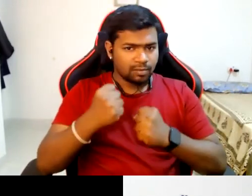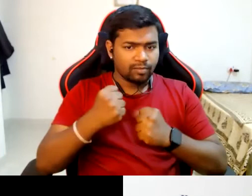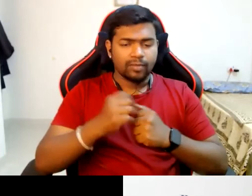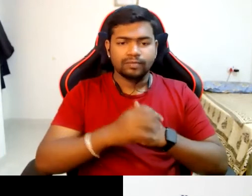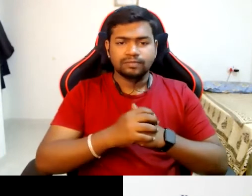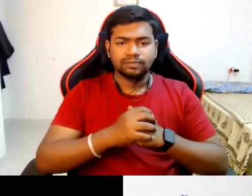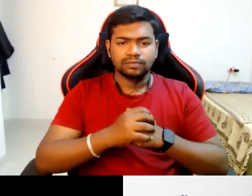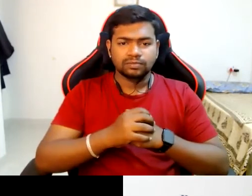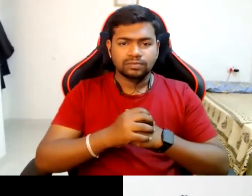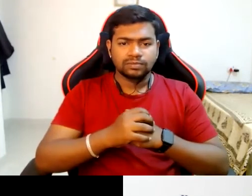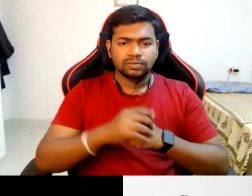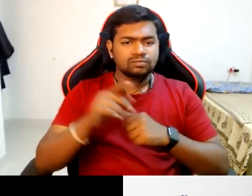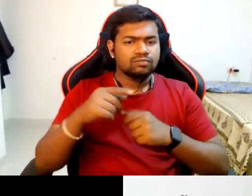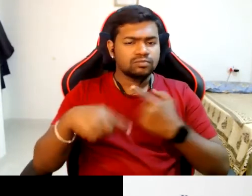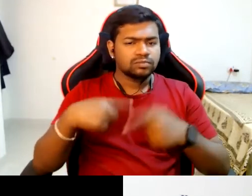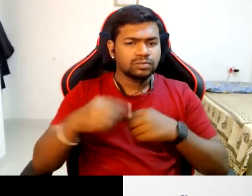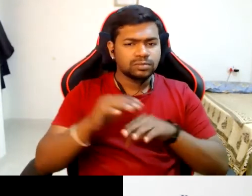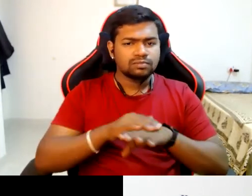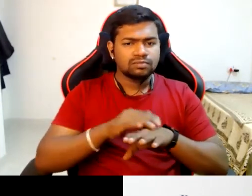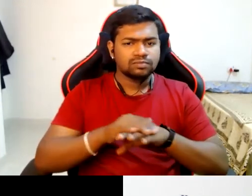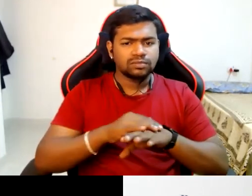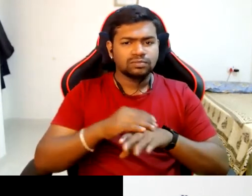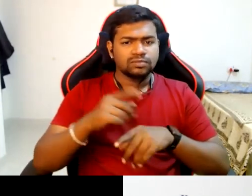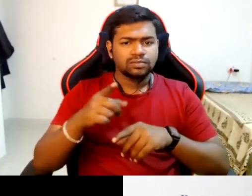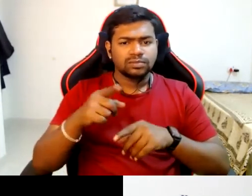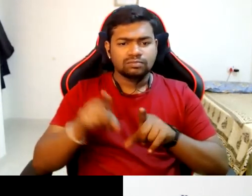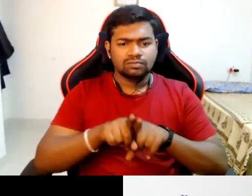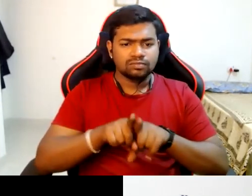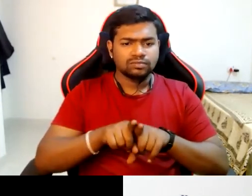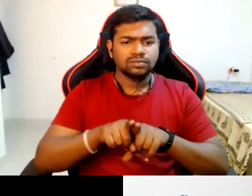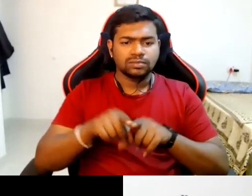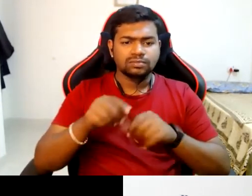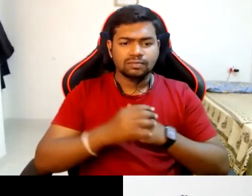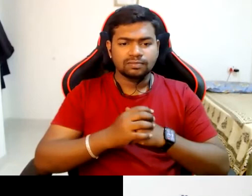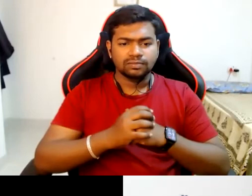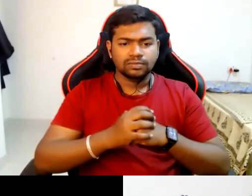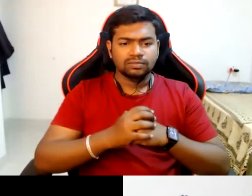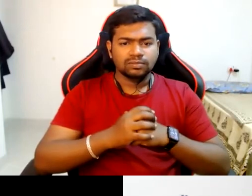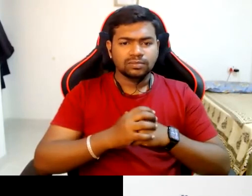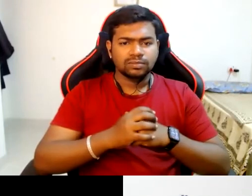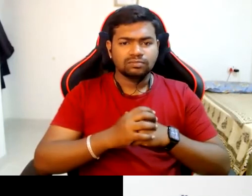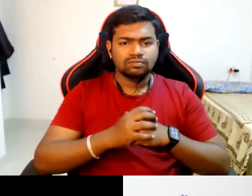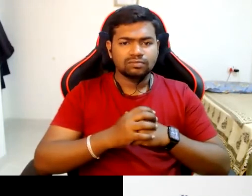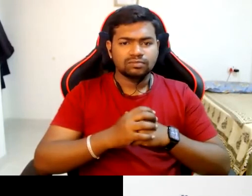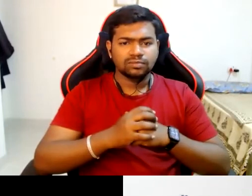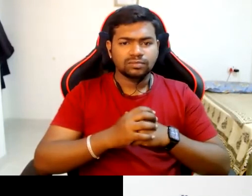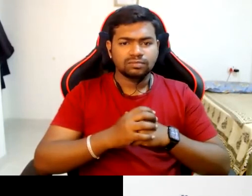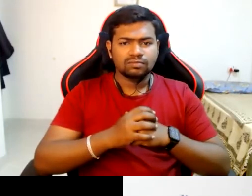And slowly i began to lose my ability to hear. since my eyes sorry